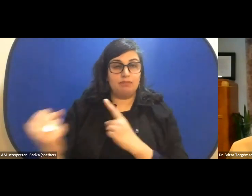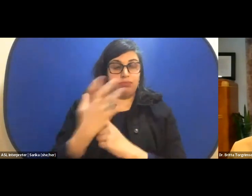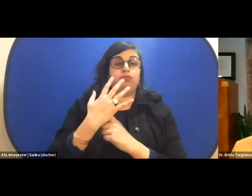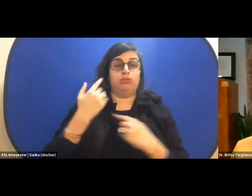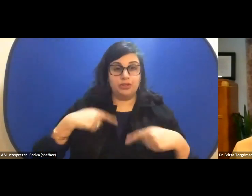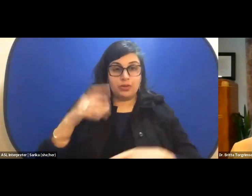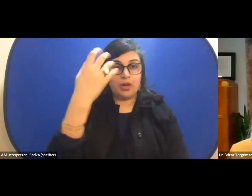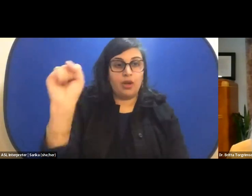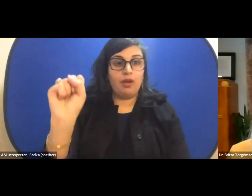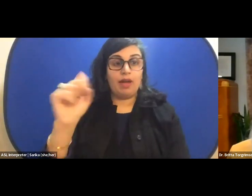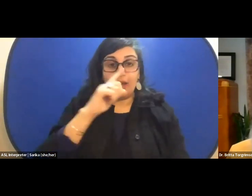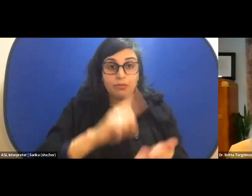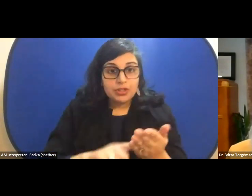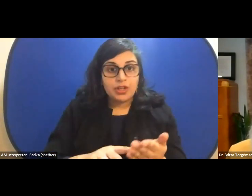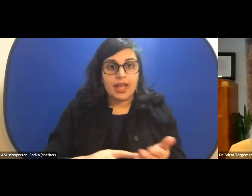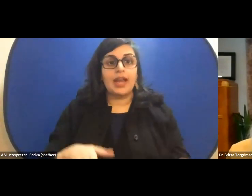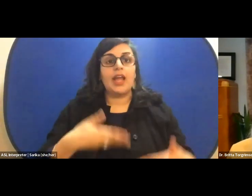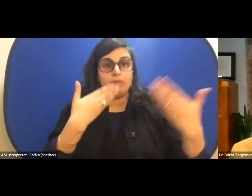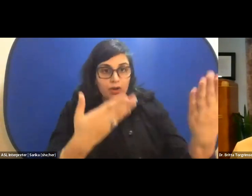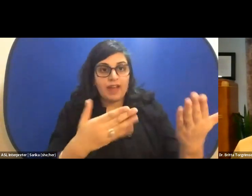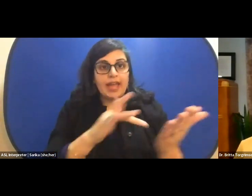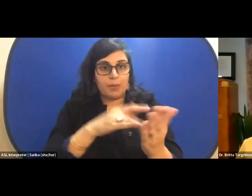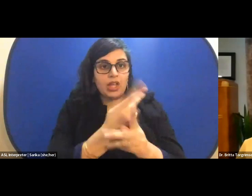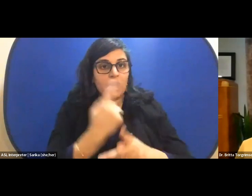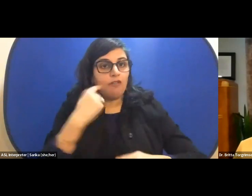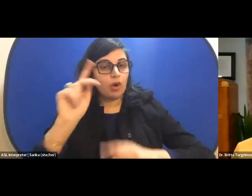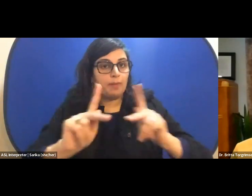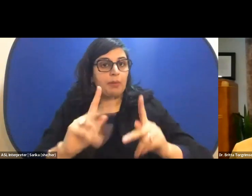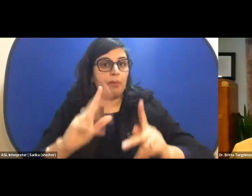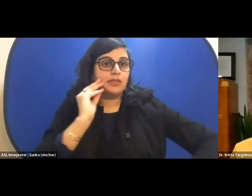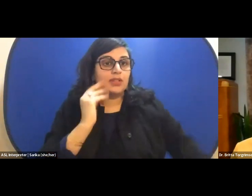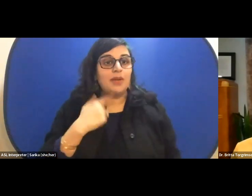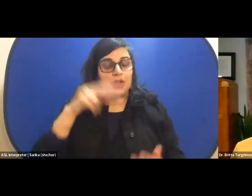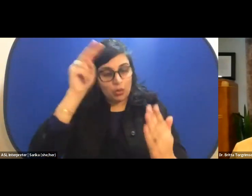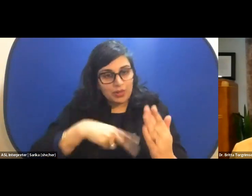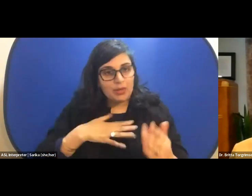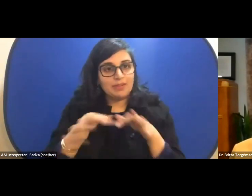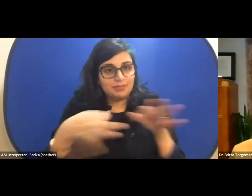nurse. And I've been exposed to tear gas during protests. I've researched it and